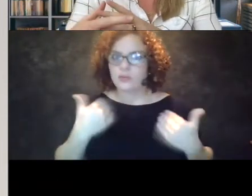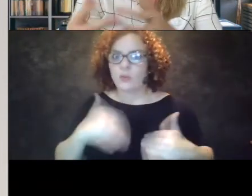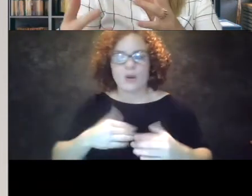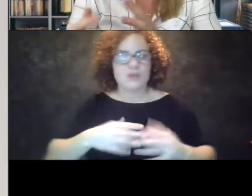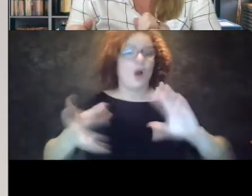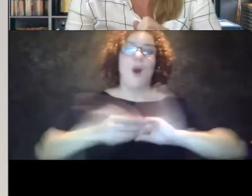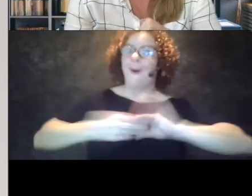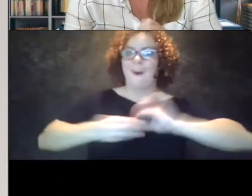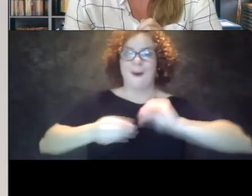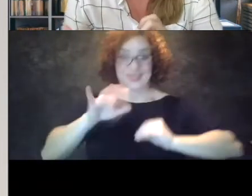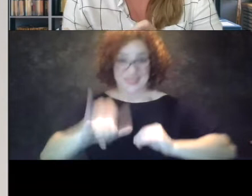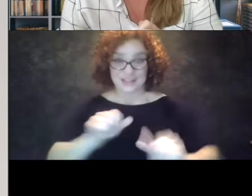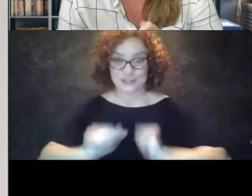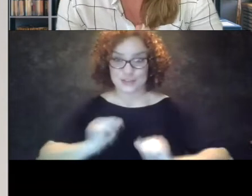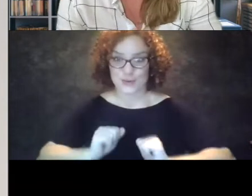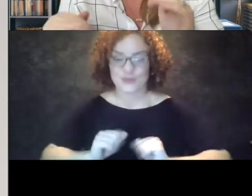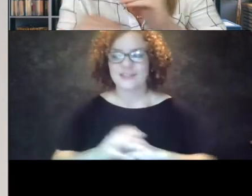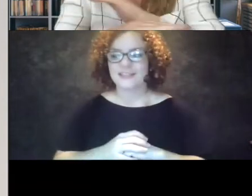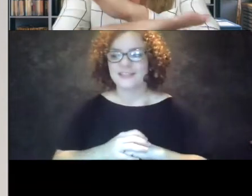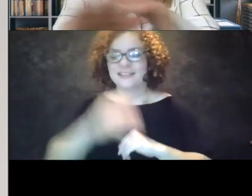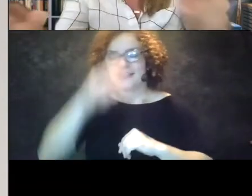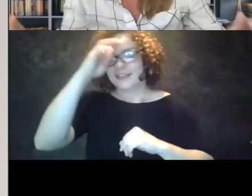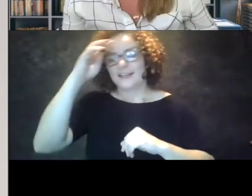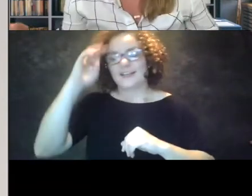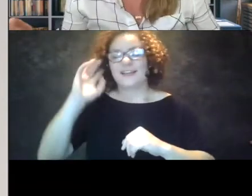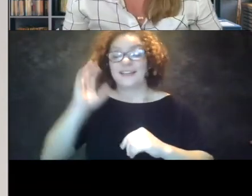well I mean probably not age appropriate to them but I mean all of the seventh graders